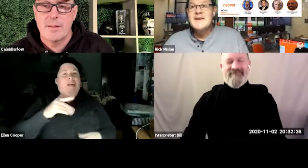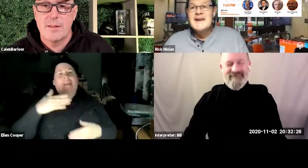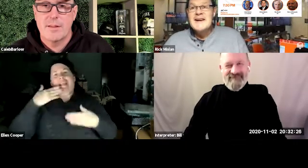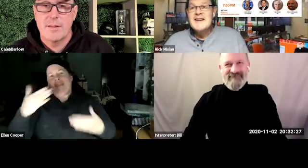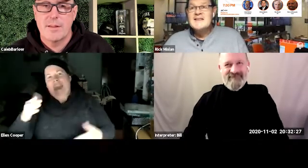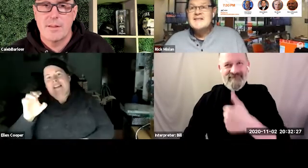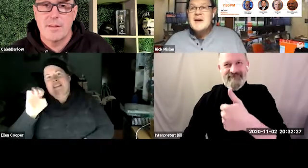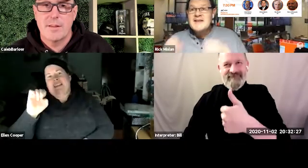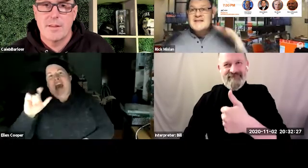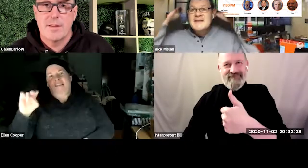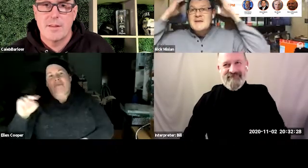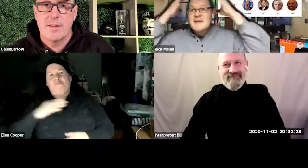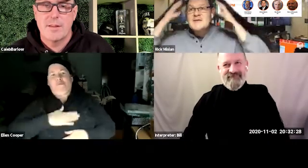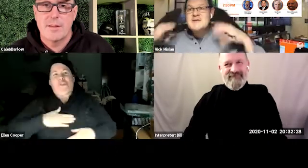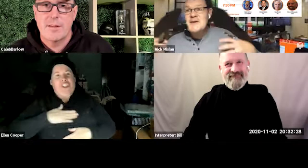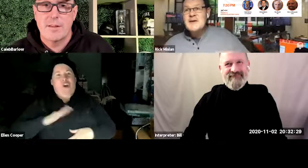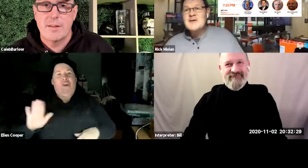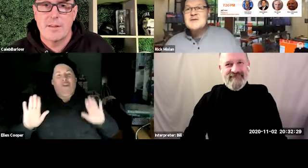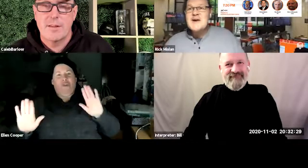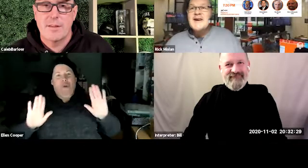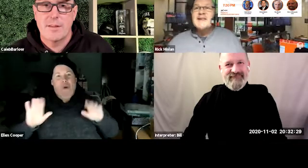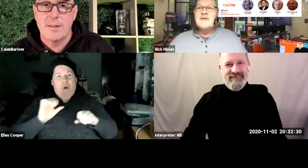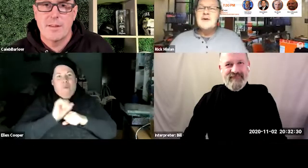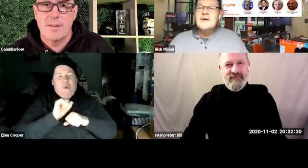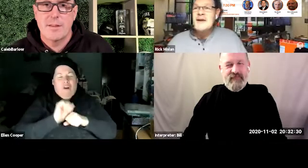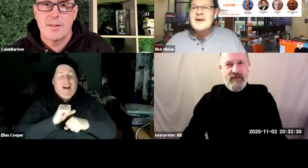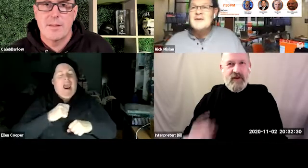Rick Mislan: And I can just imagine the you know the drain and the flow coming out when